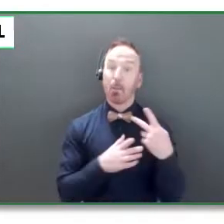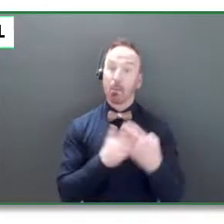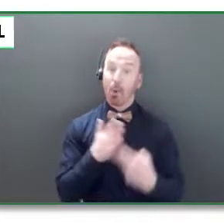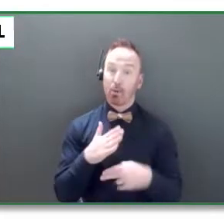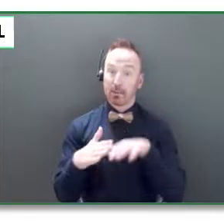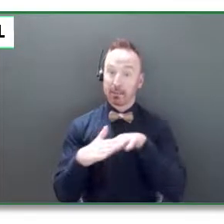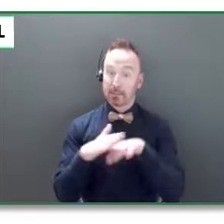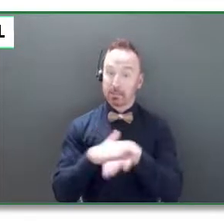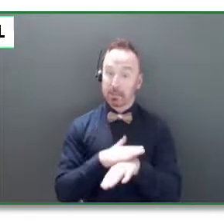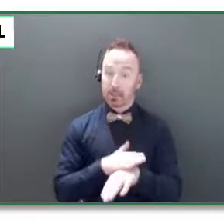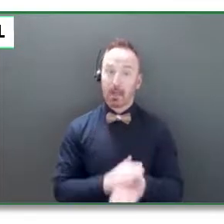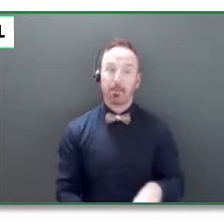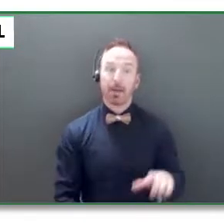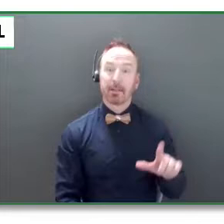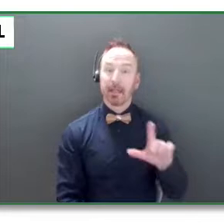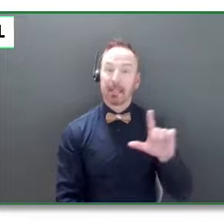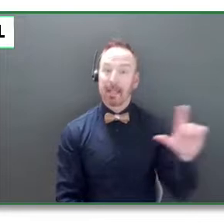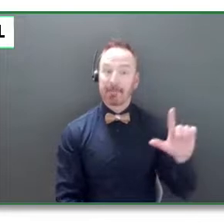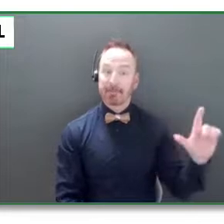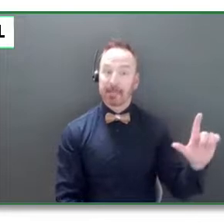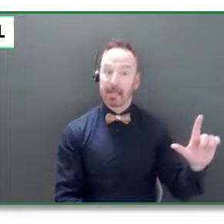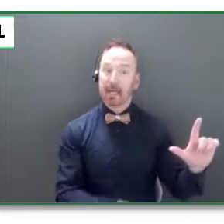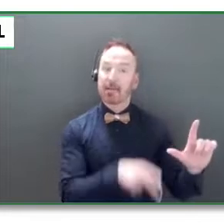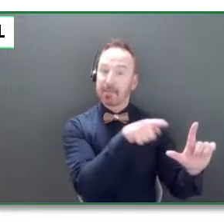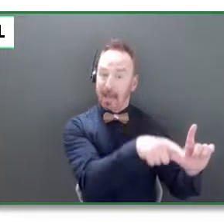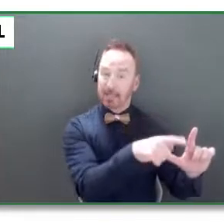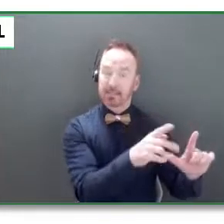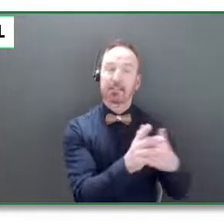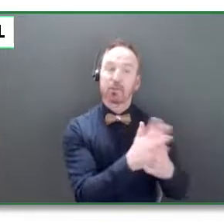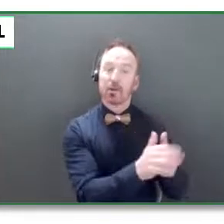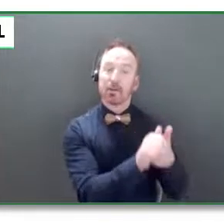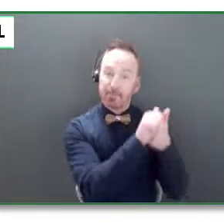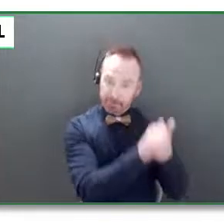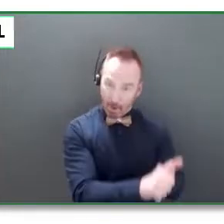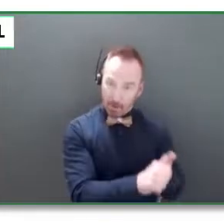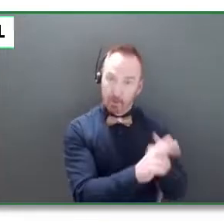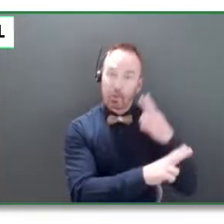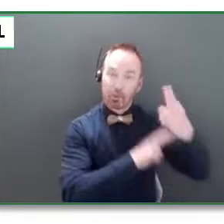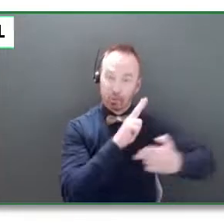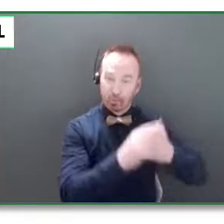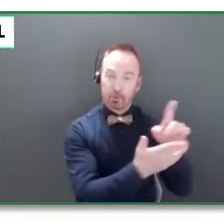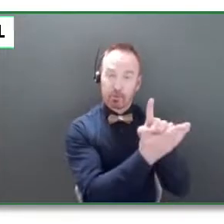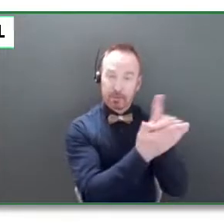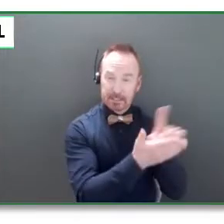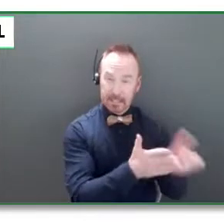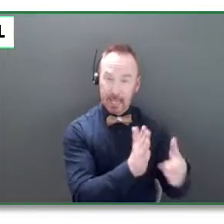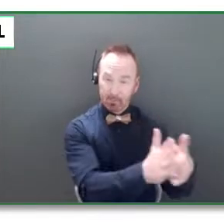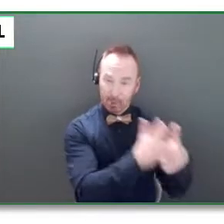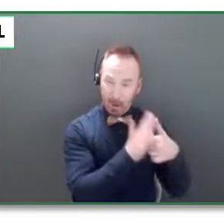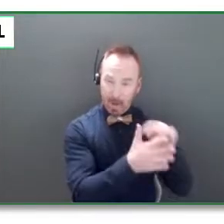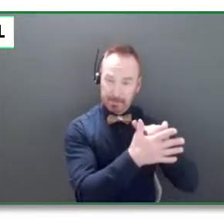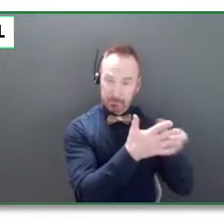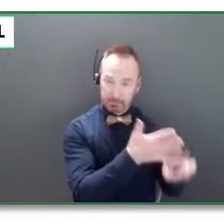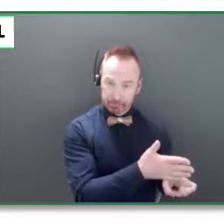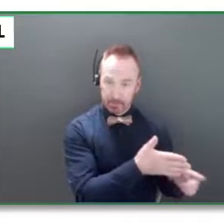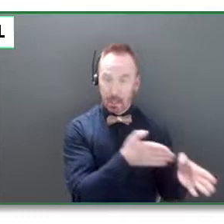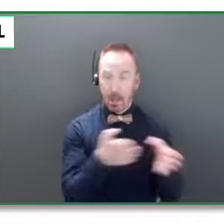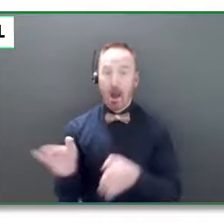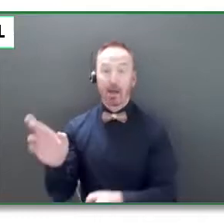the left is built to universal design specifications. The trail on the right has removed barriers